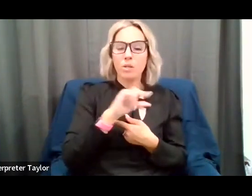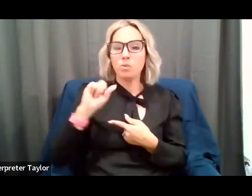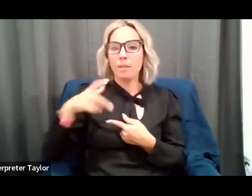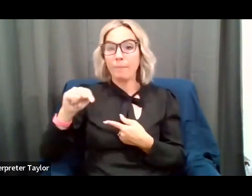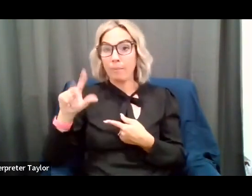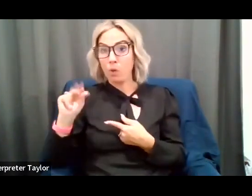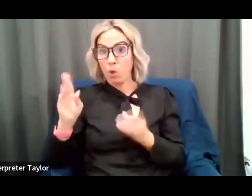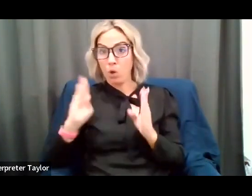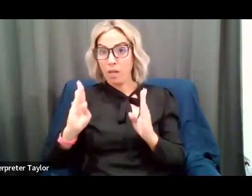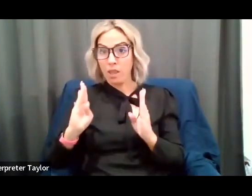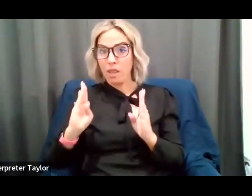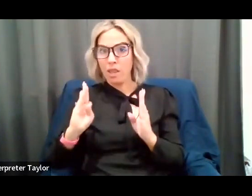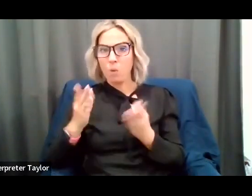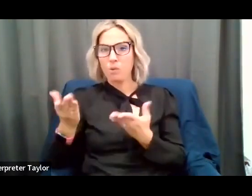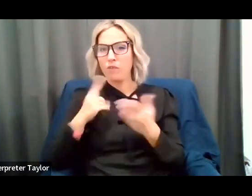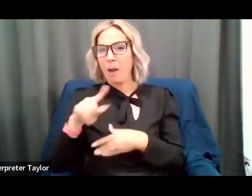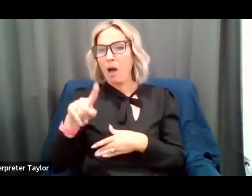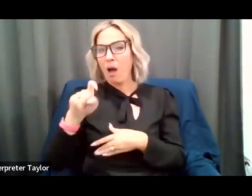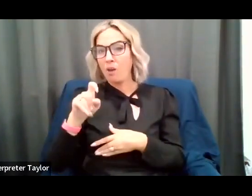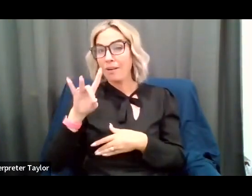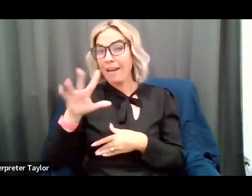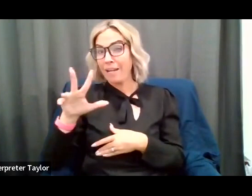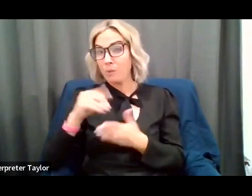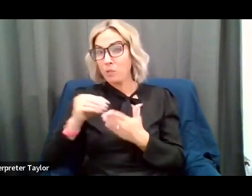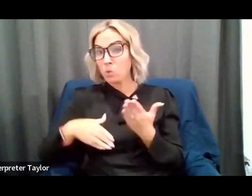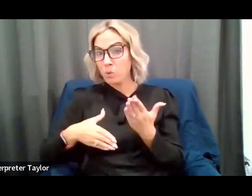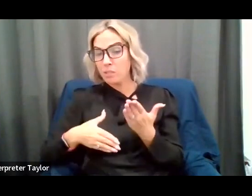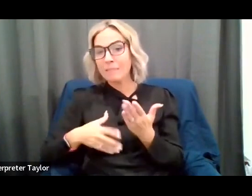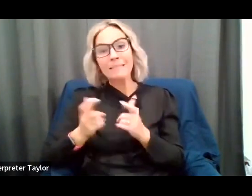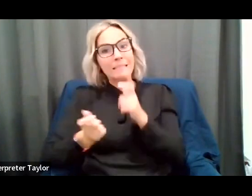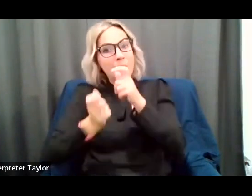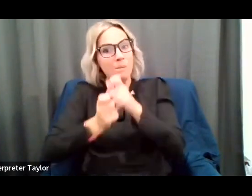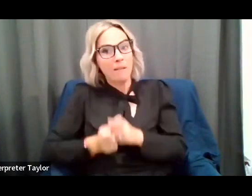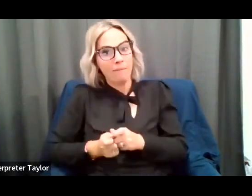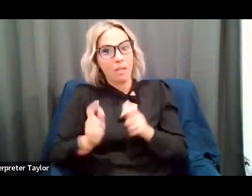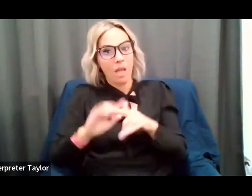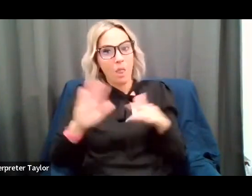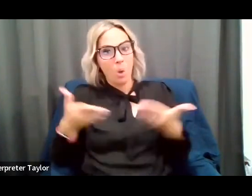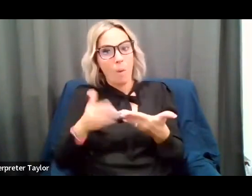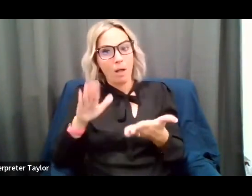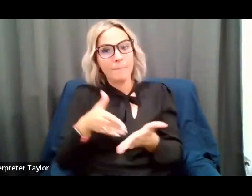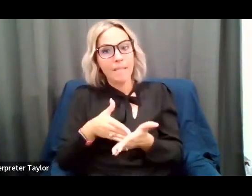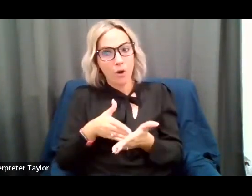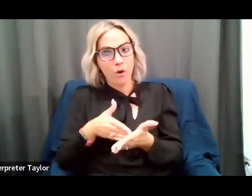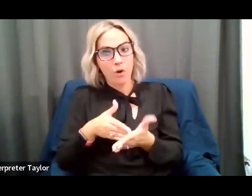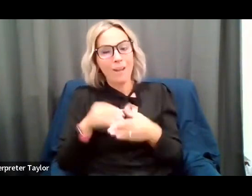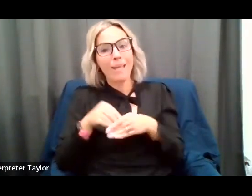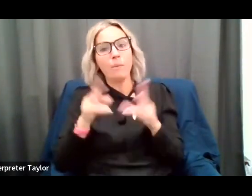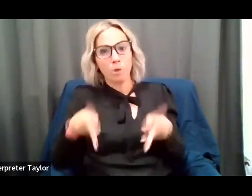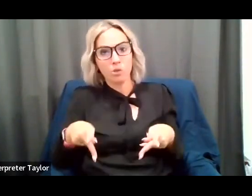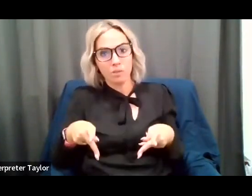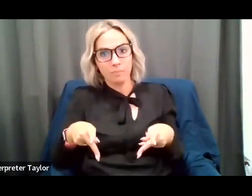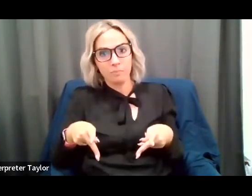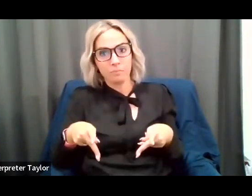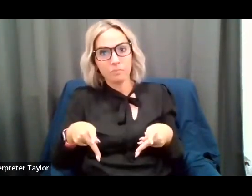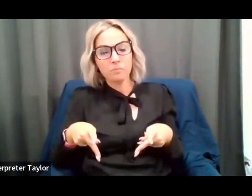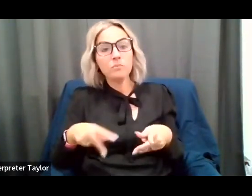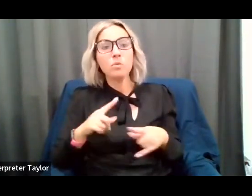We served about 183 students, specifically at the Welcome Center, um, in-person. So when we say that we're